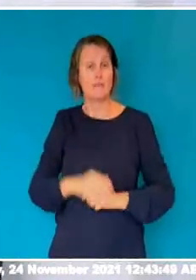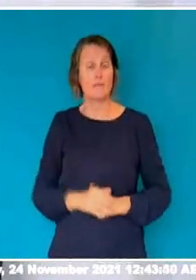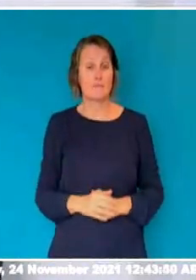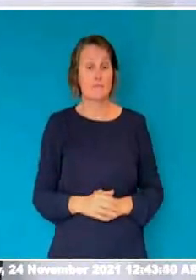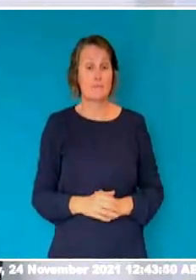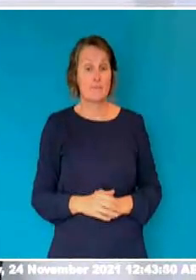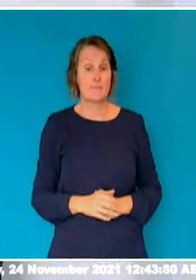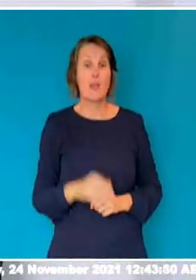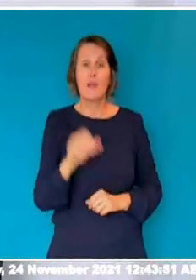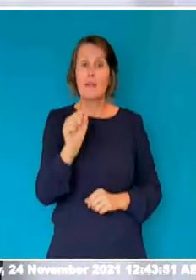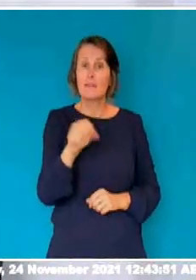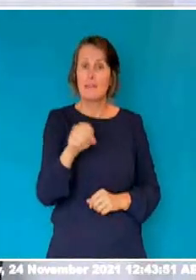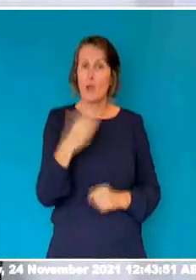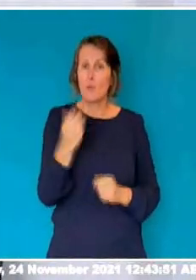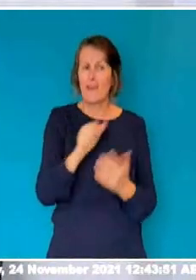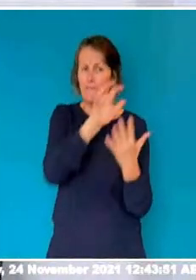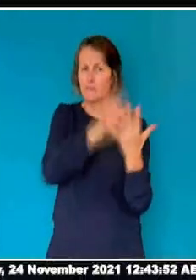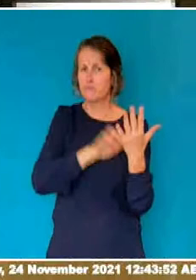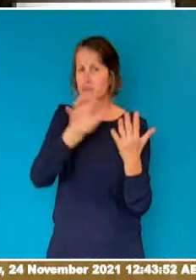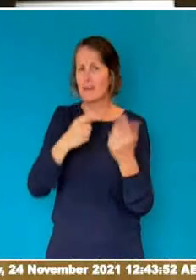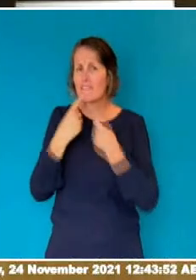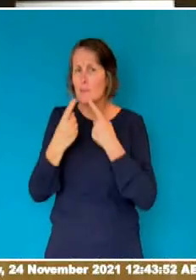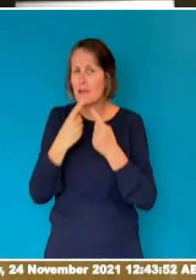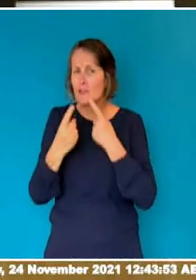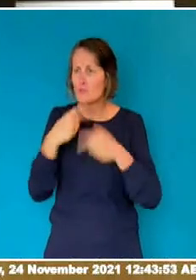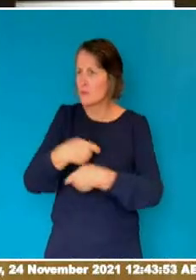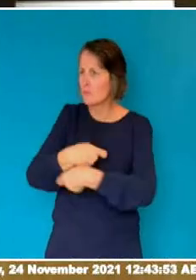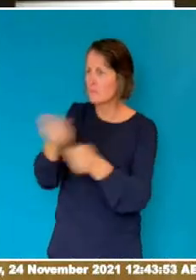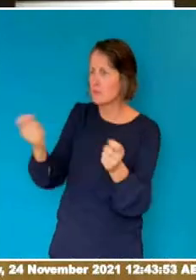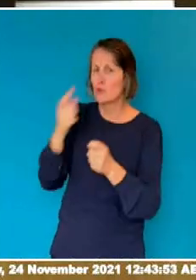We certainly have written materials that we make available to people who are involved in